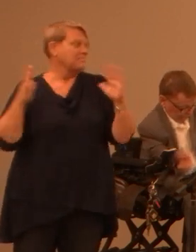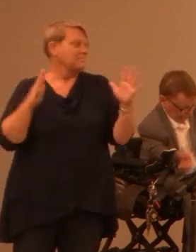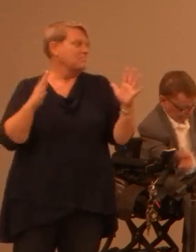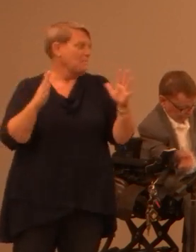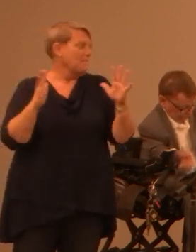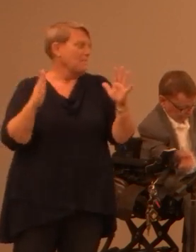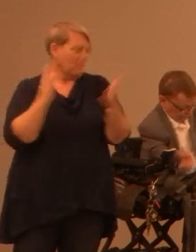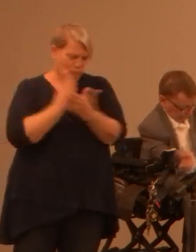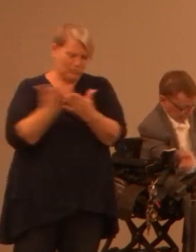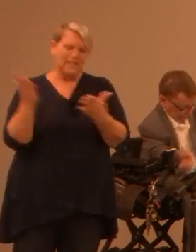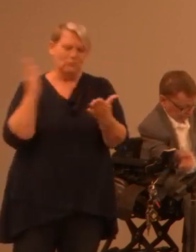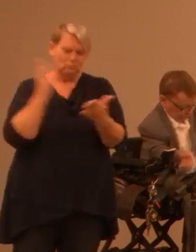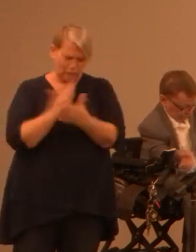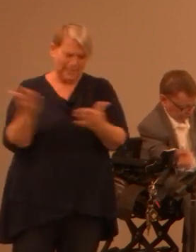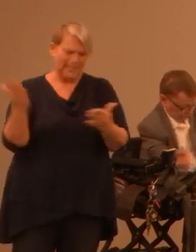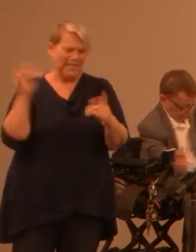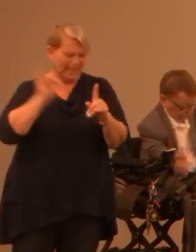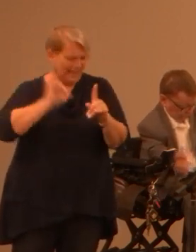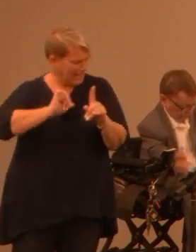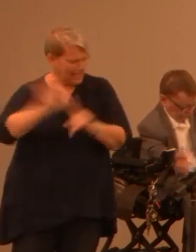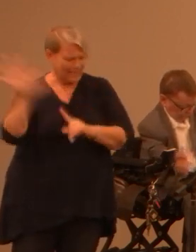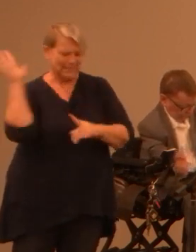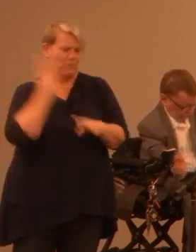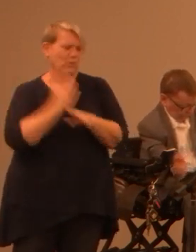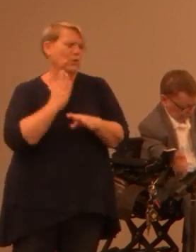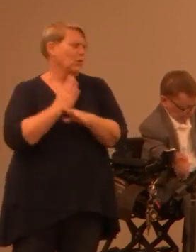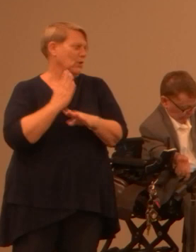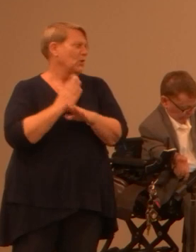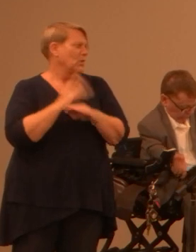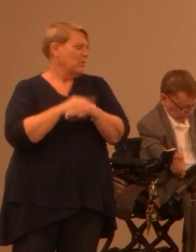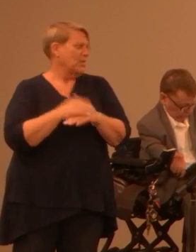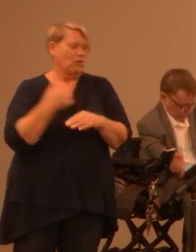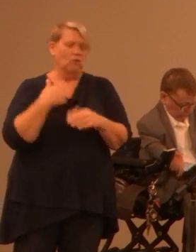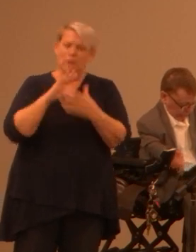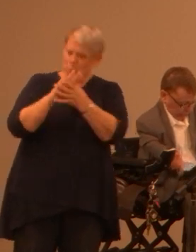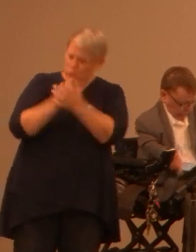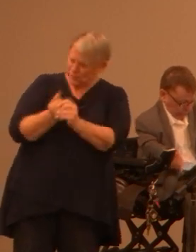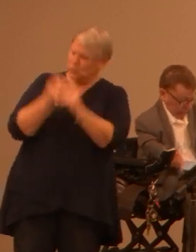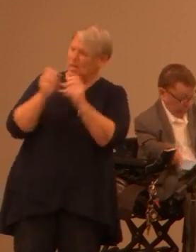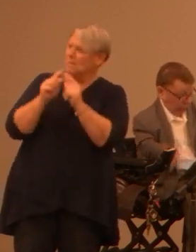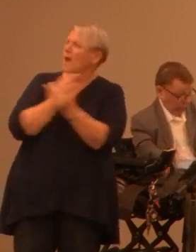Really, really excellent work that is appreciated by so many people.